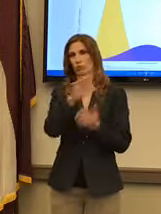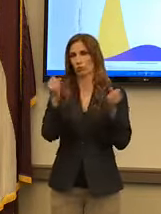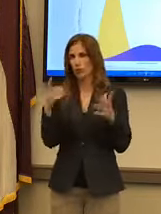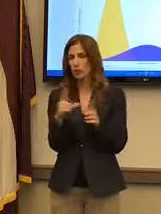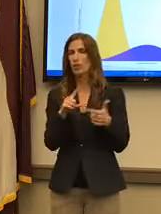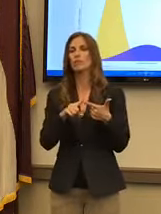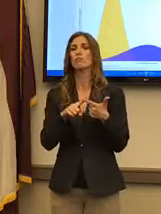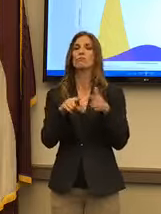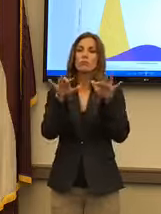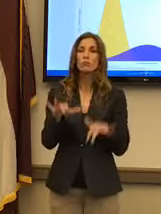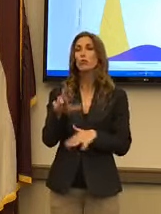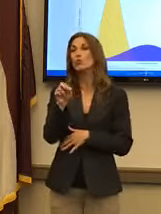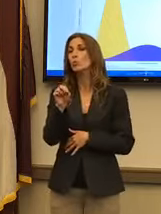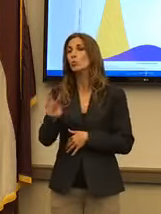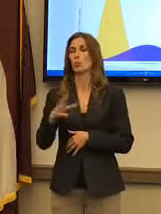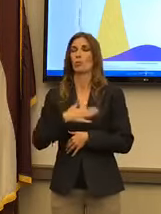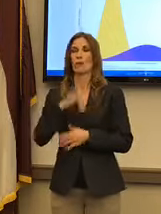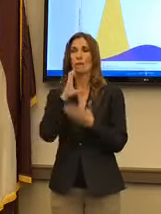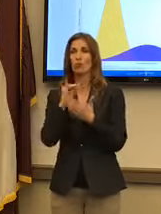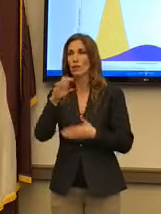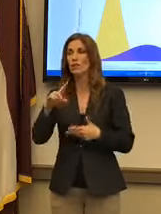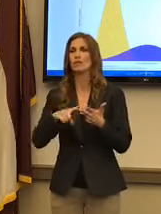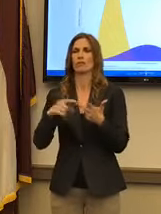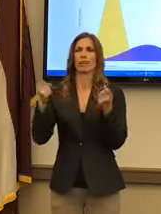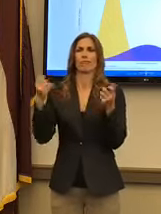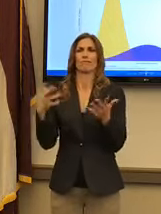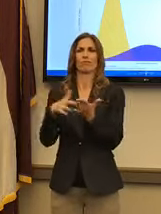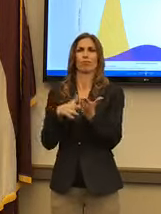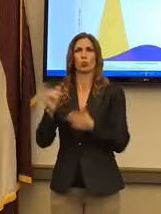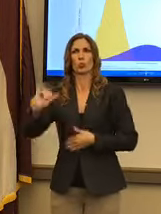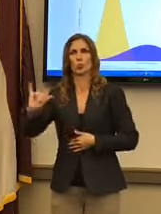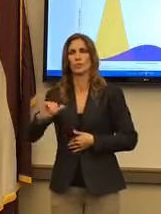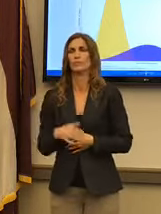their photo ID and also their vehicle registration they can also submit